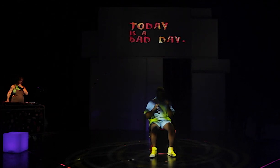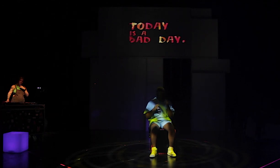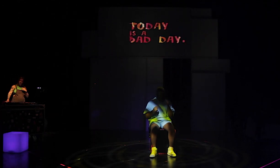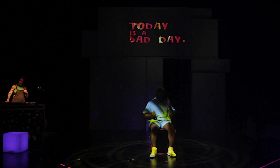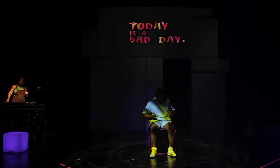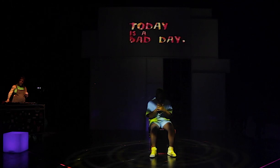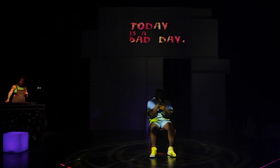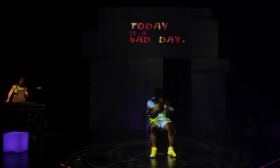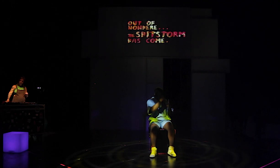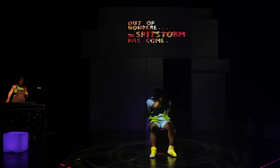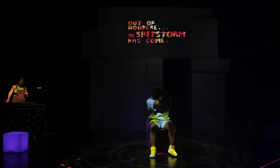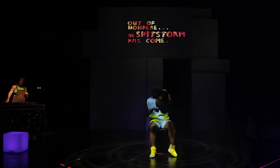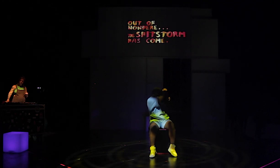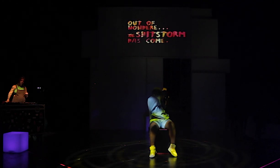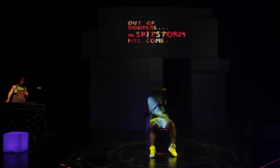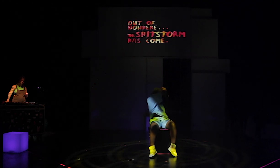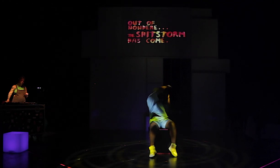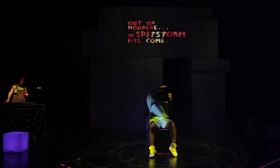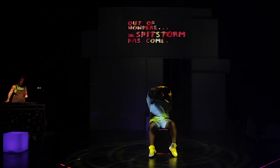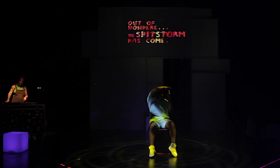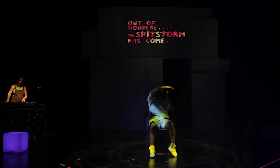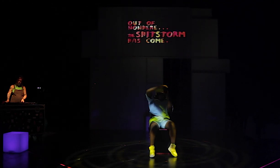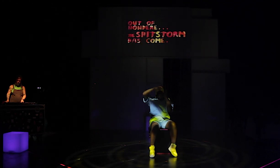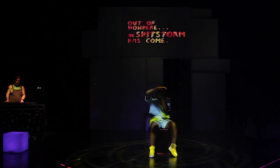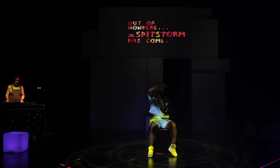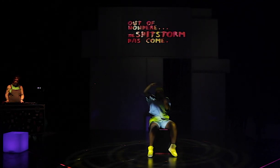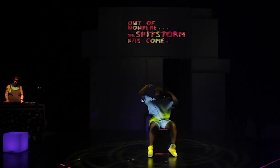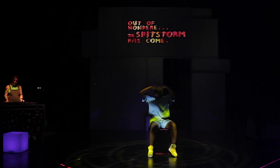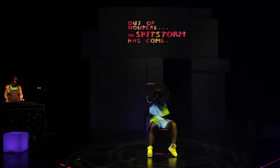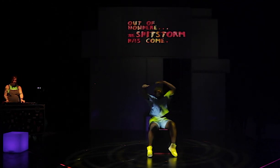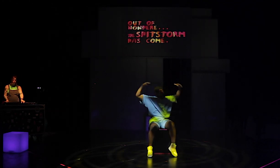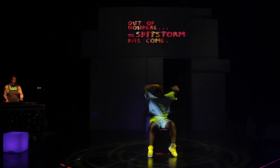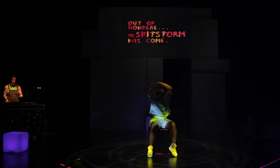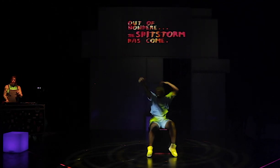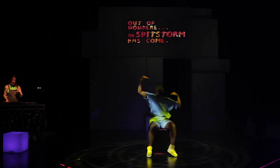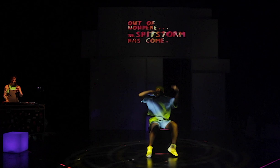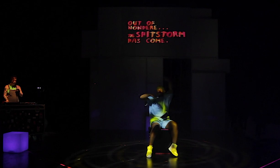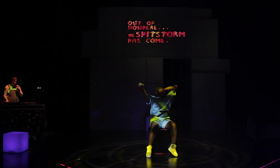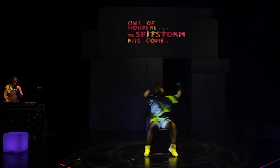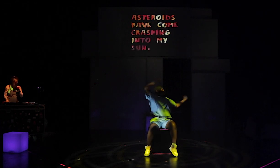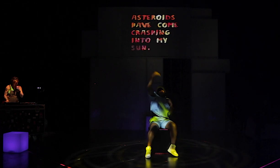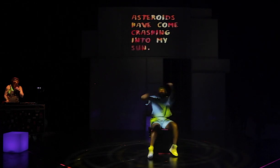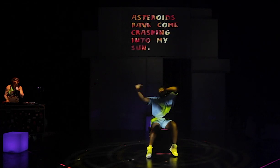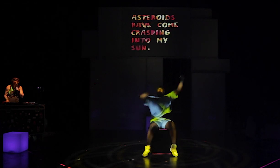[ ECHOING] Out of nowhere the shitstorm has come. The asteroids have come